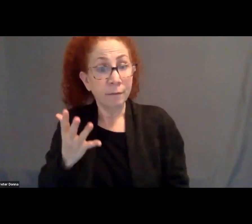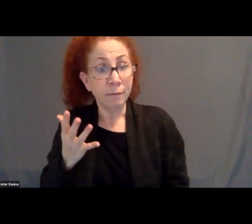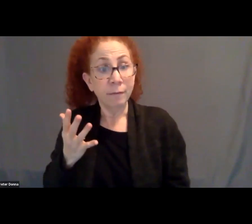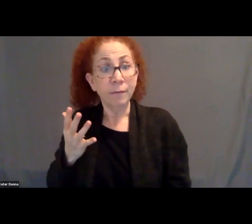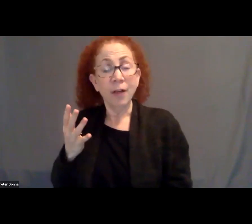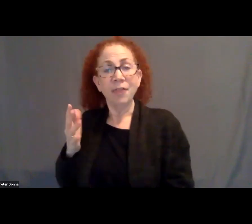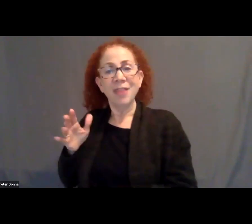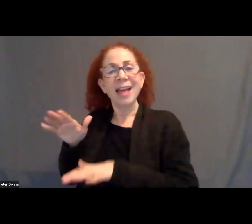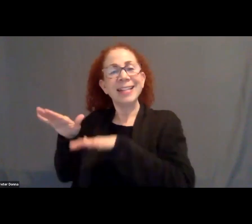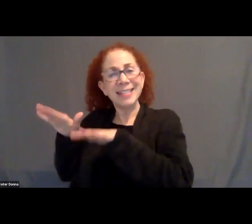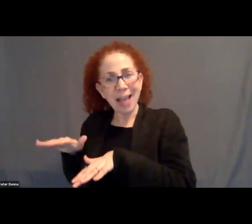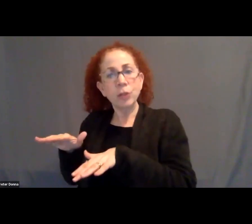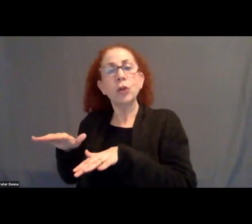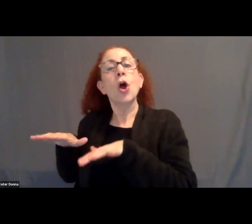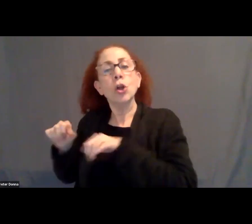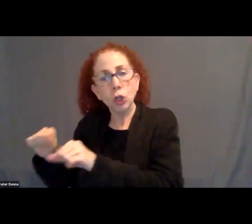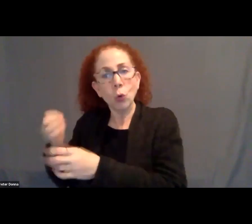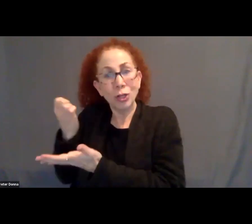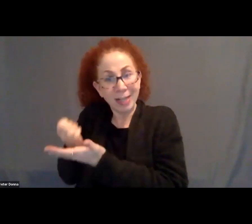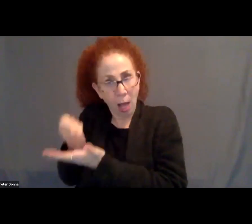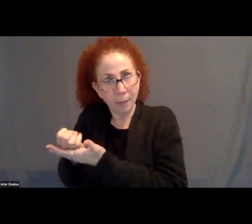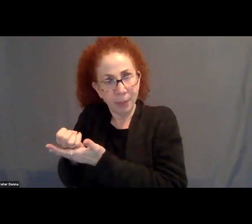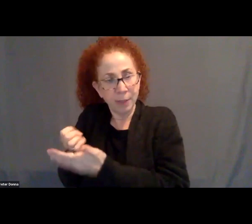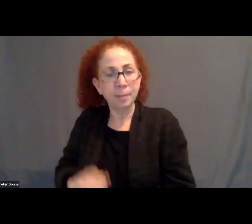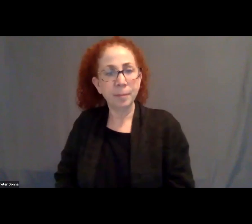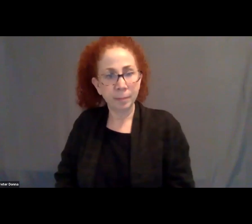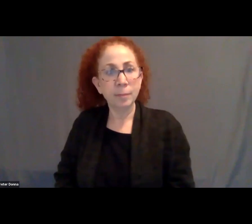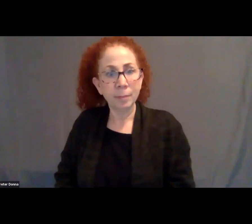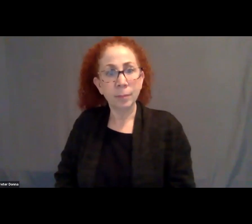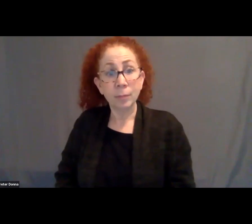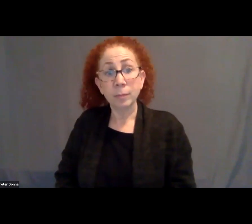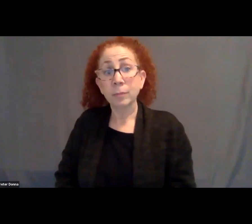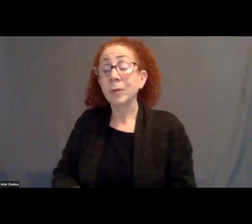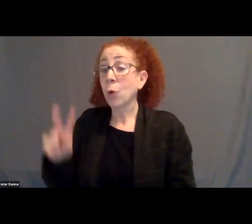economy, which expropriated both land and male